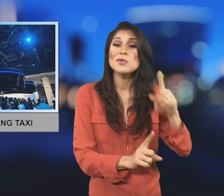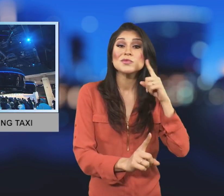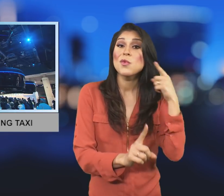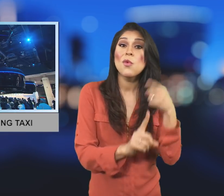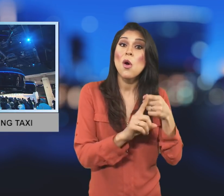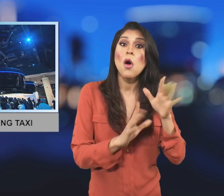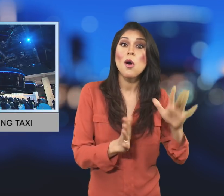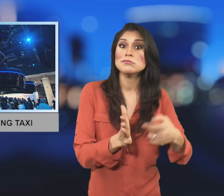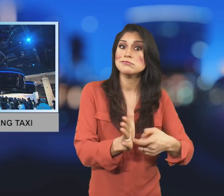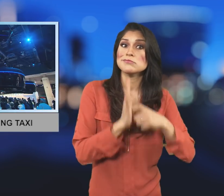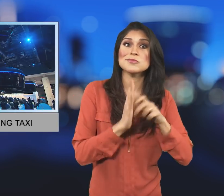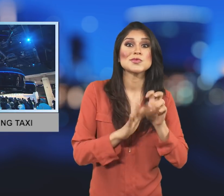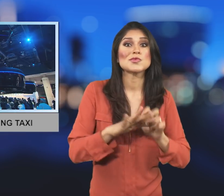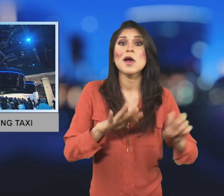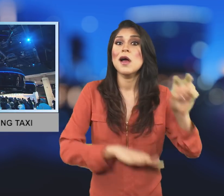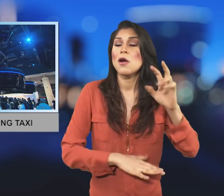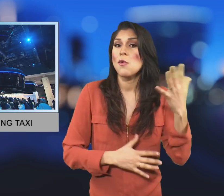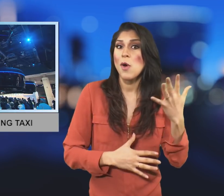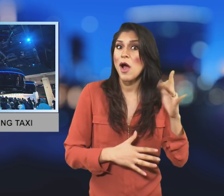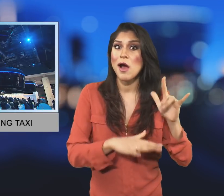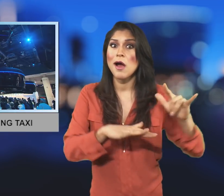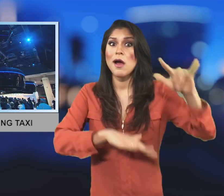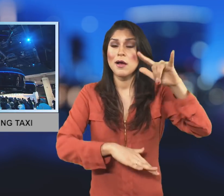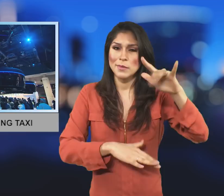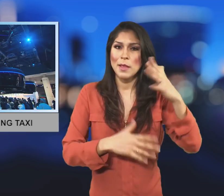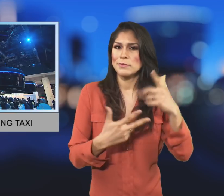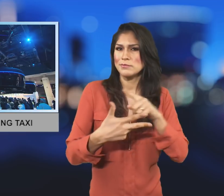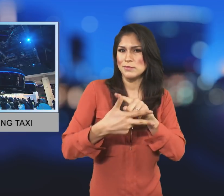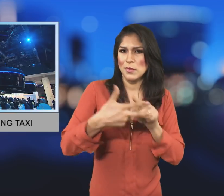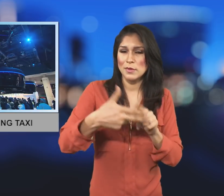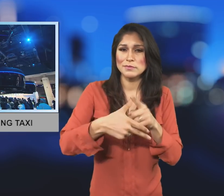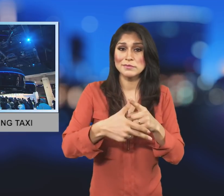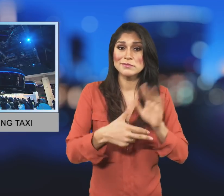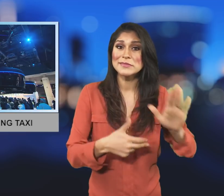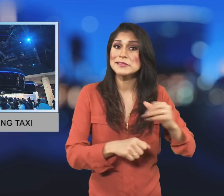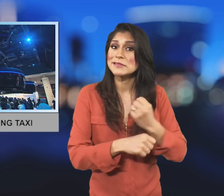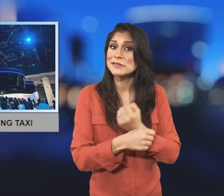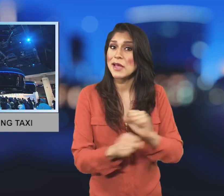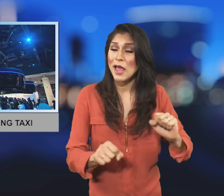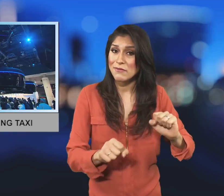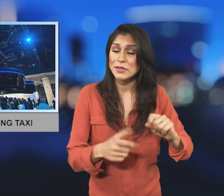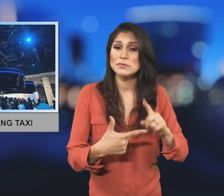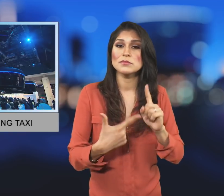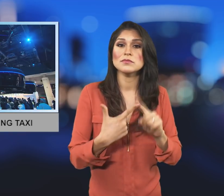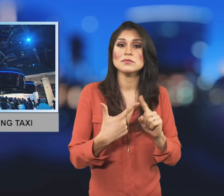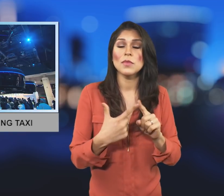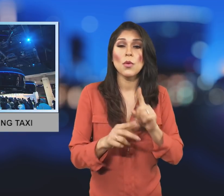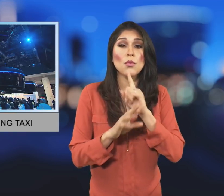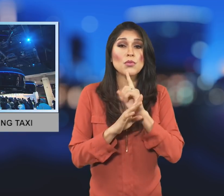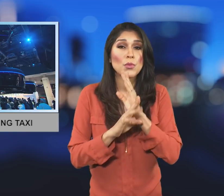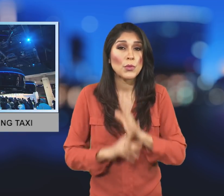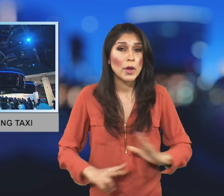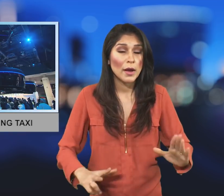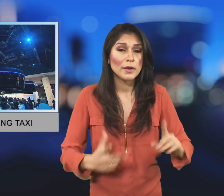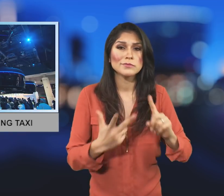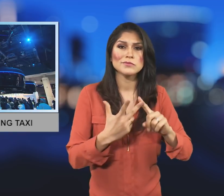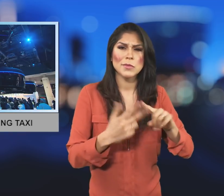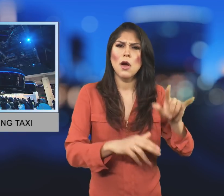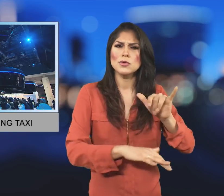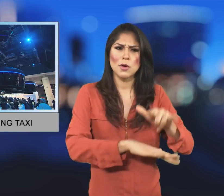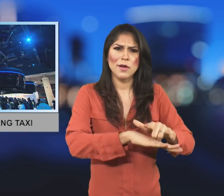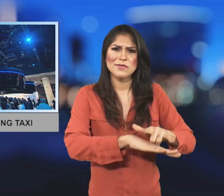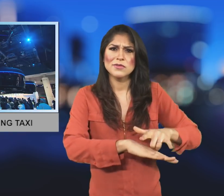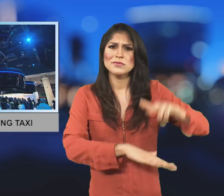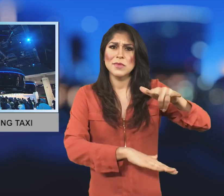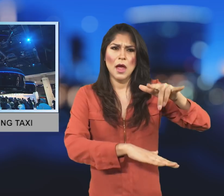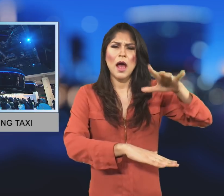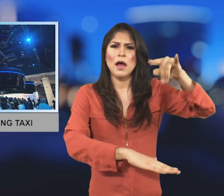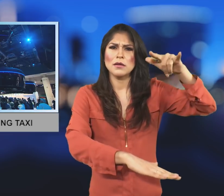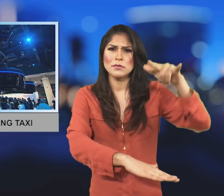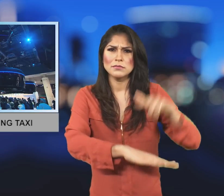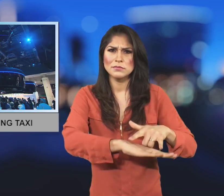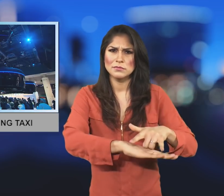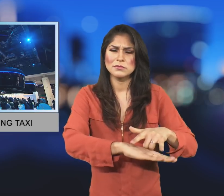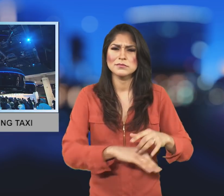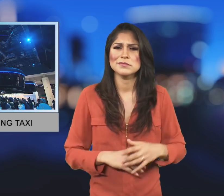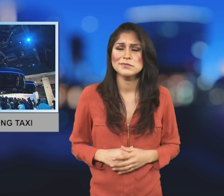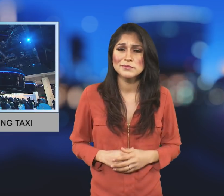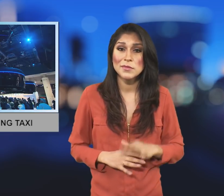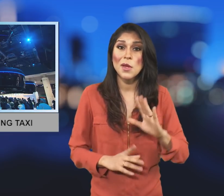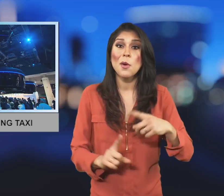The goal is on-demand travel in the skies with safety, quiet and vertical takeoff and landing.